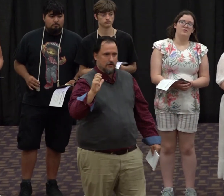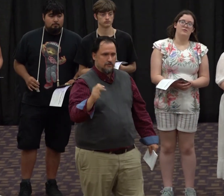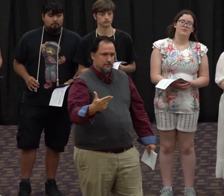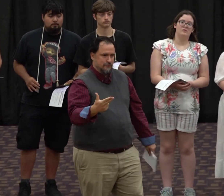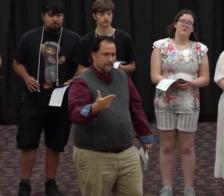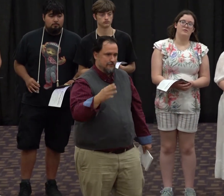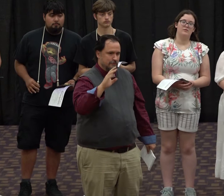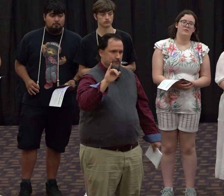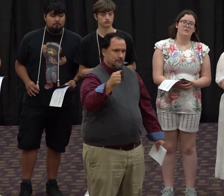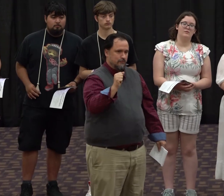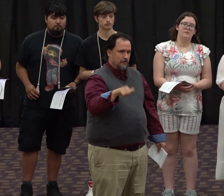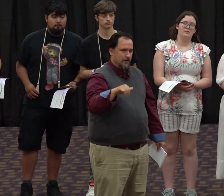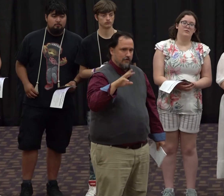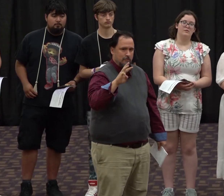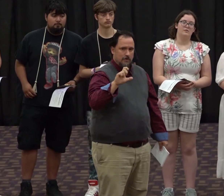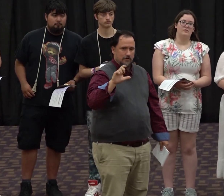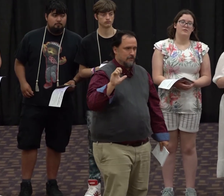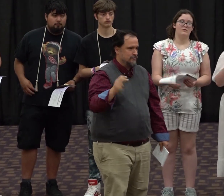Also, Jay Welch.